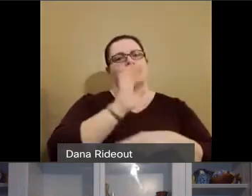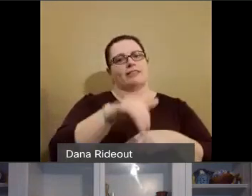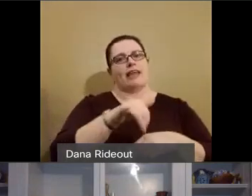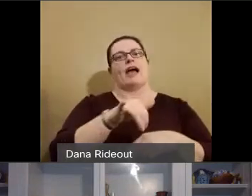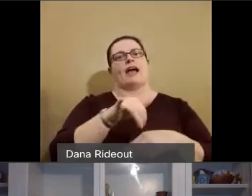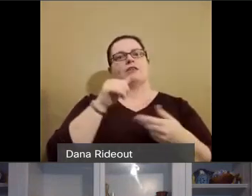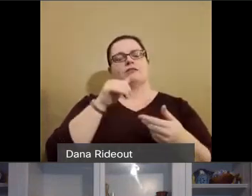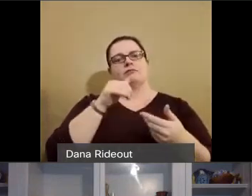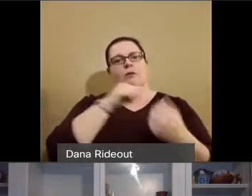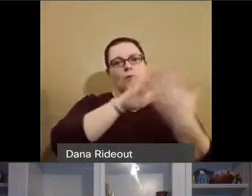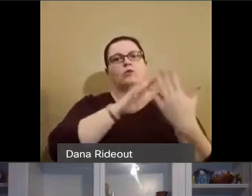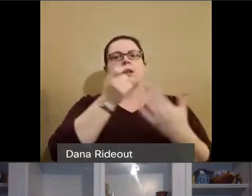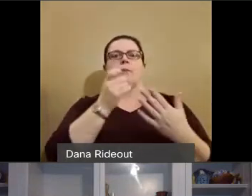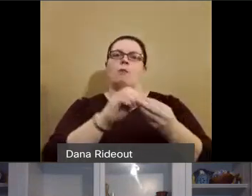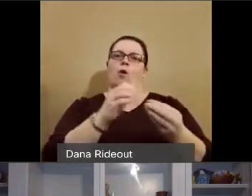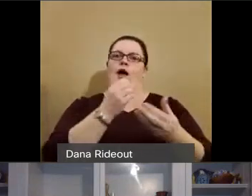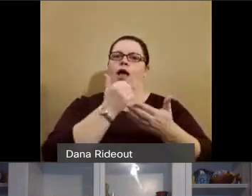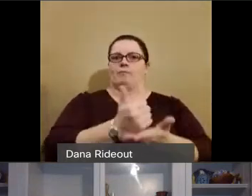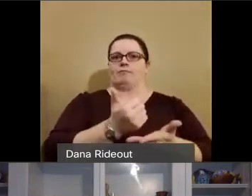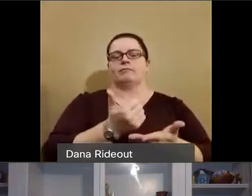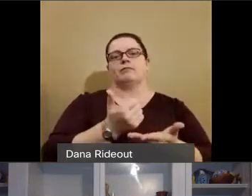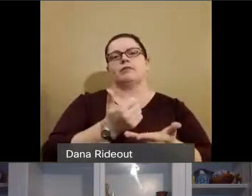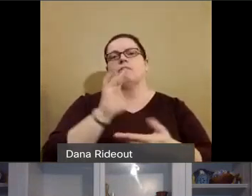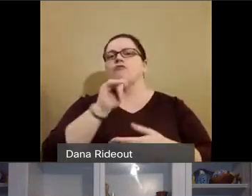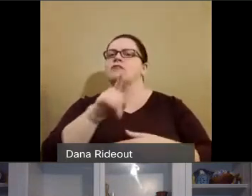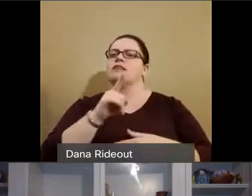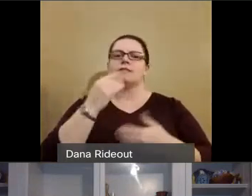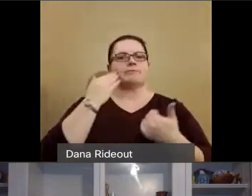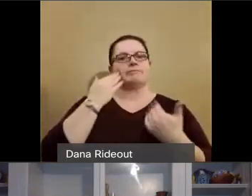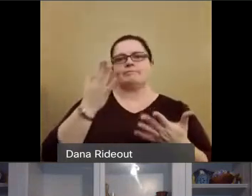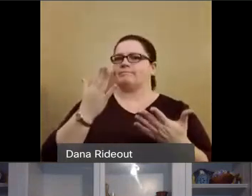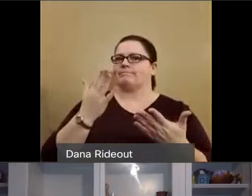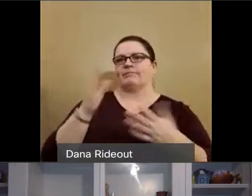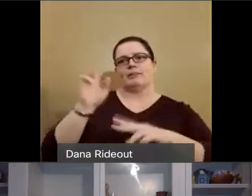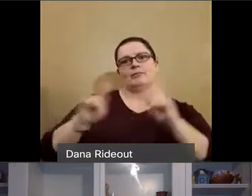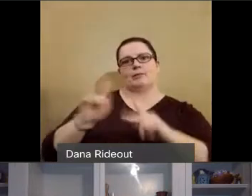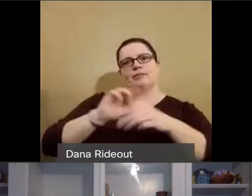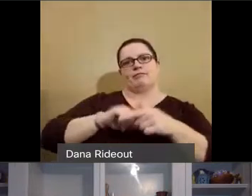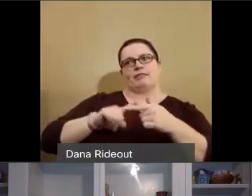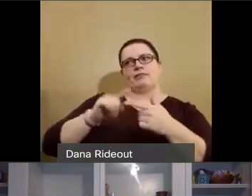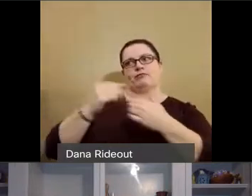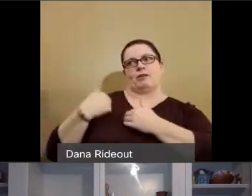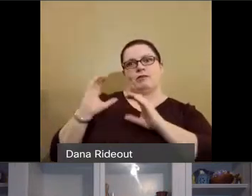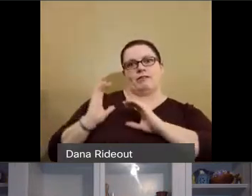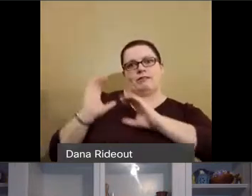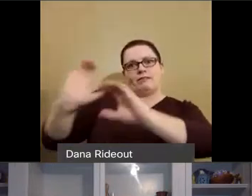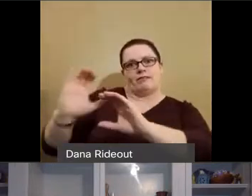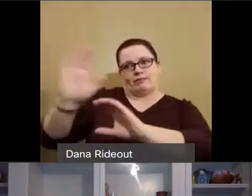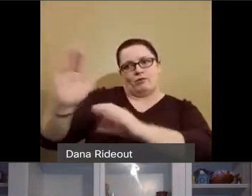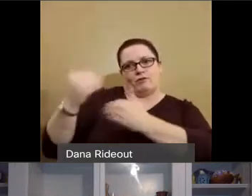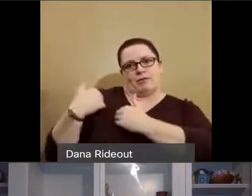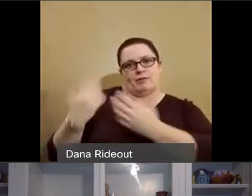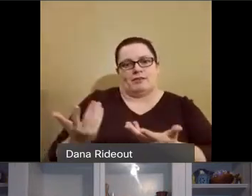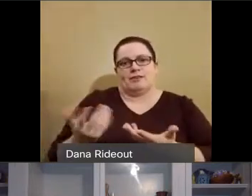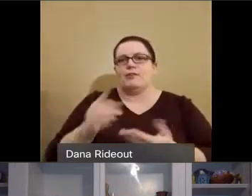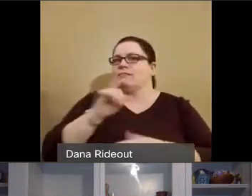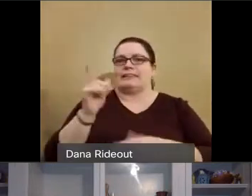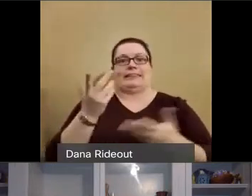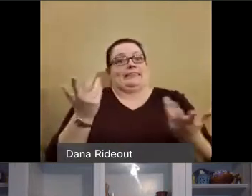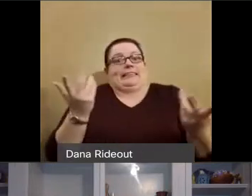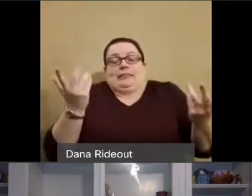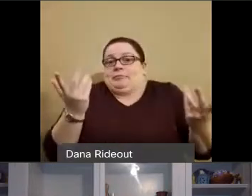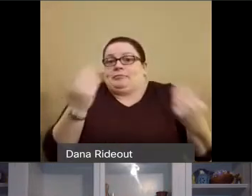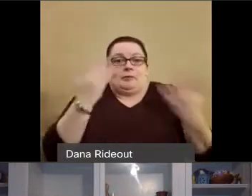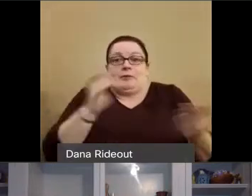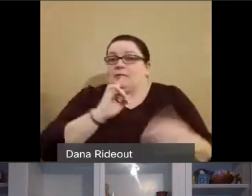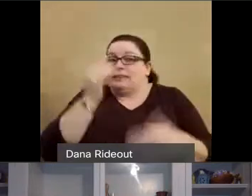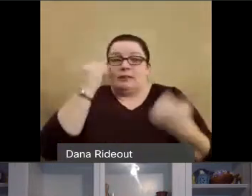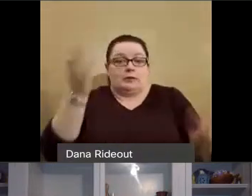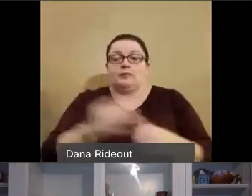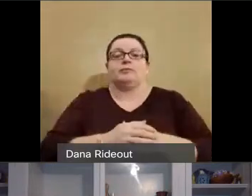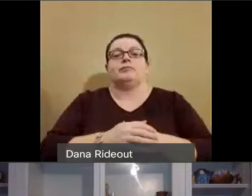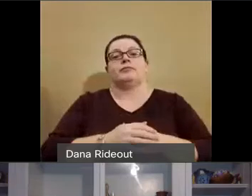But, I don't know how much responsibility does that leave at people's feet so big question mark I said we said, because we don't know we just don't we just don't know. I hope to have some exploratory stuff.